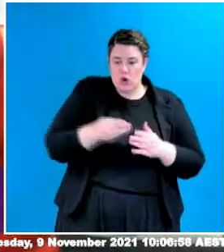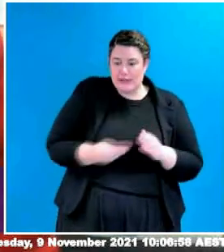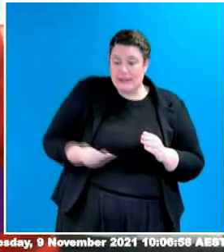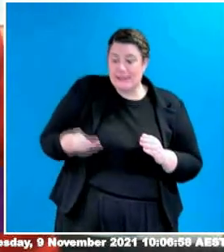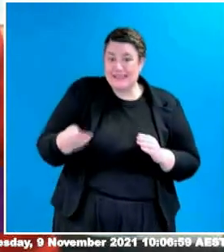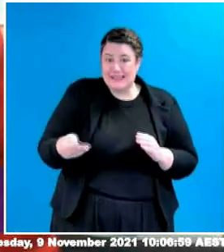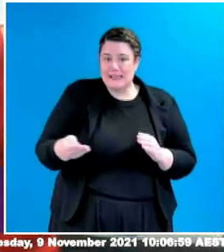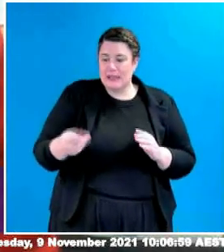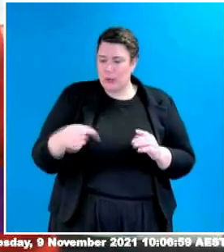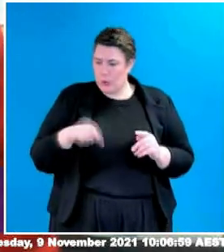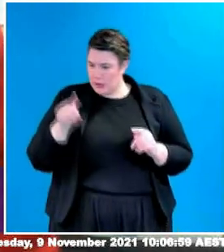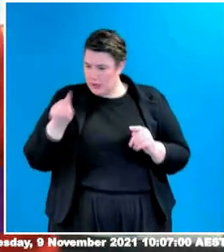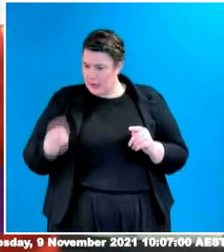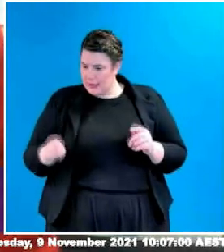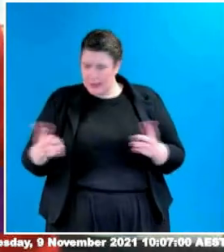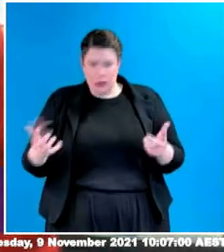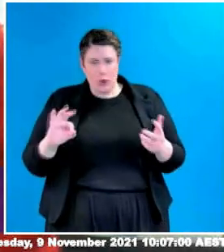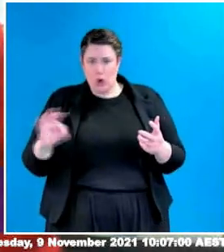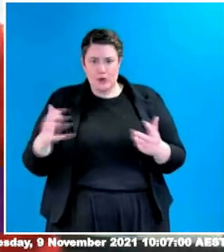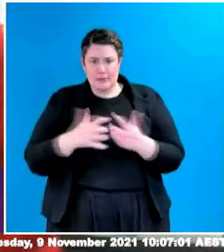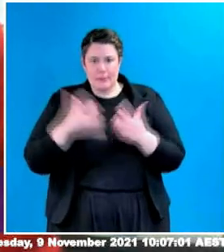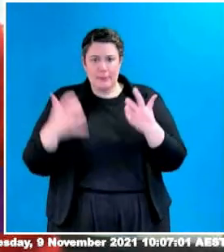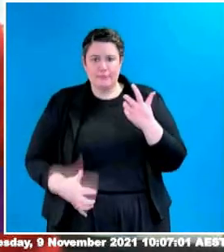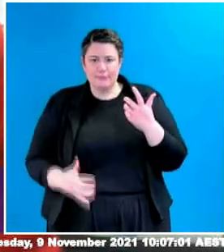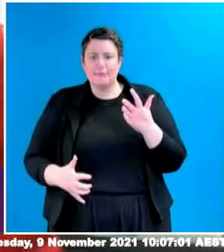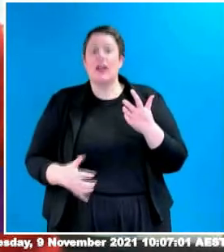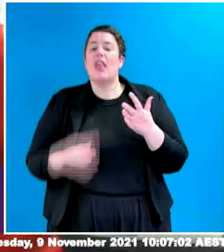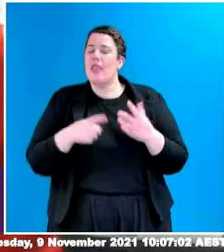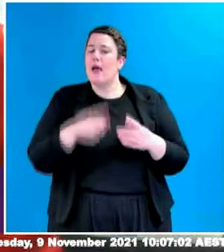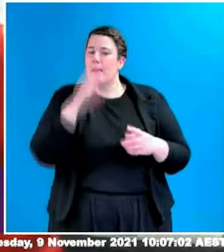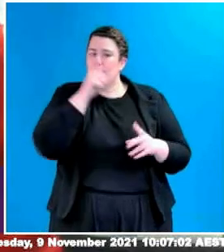they have been changed by the Executive.